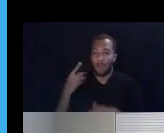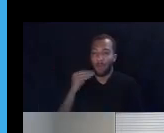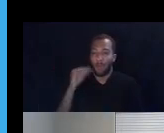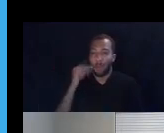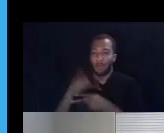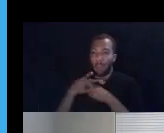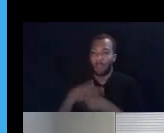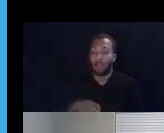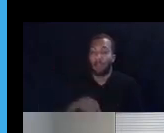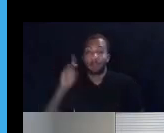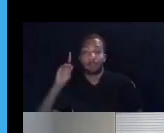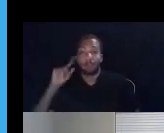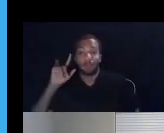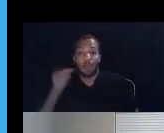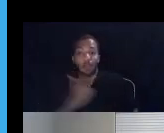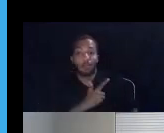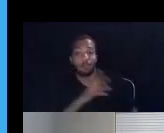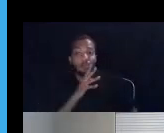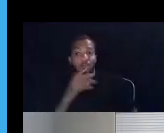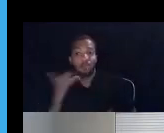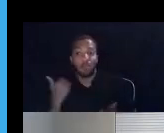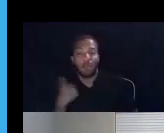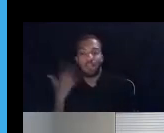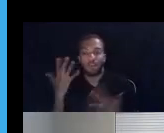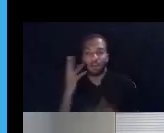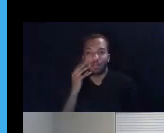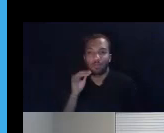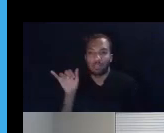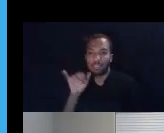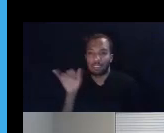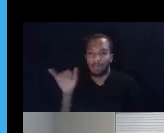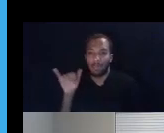actually trying to assist a pastor within my faith community